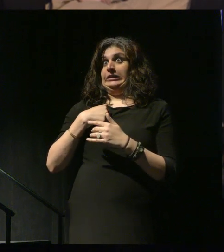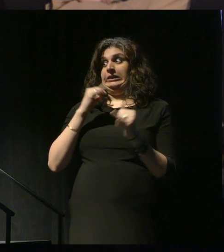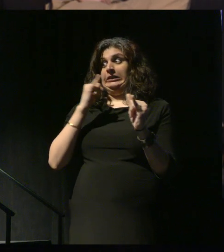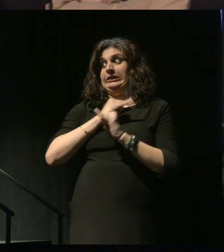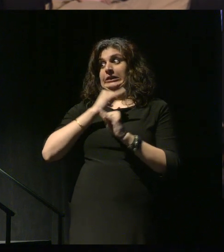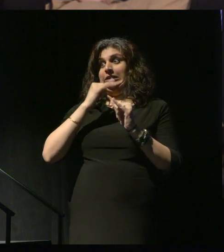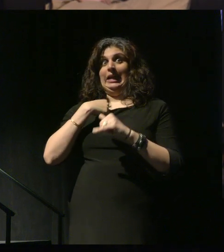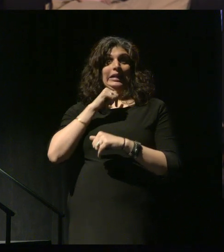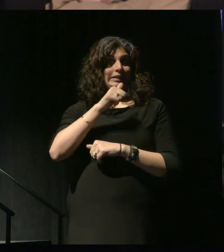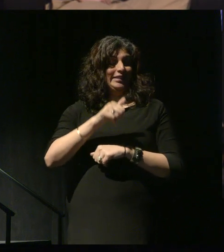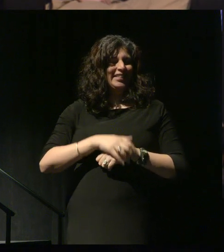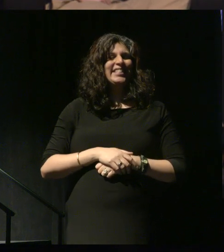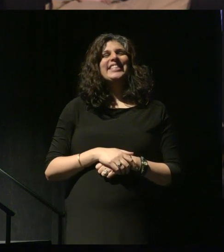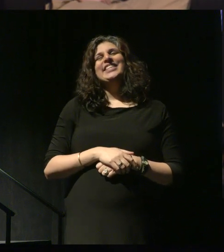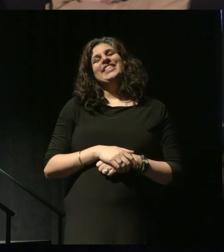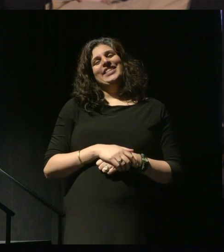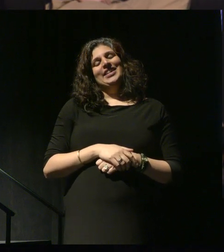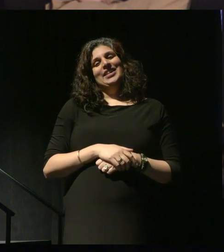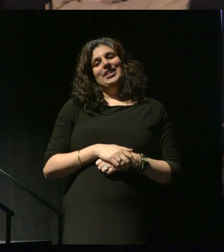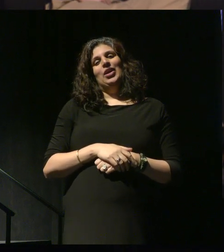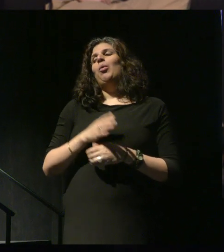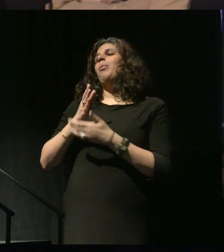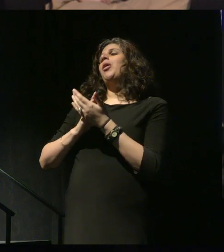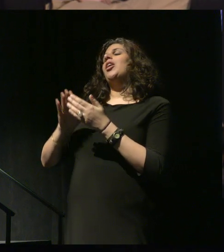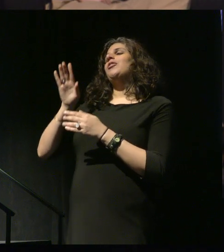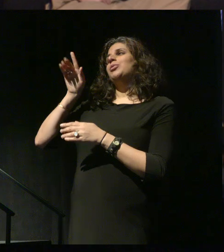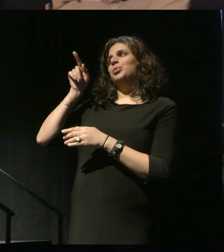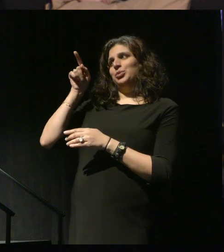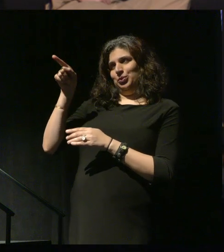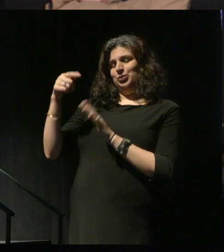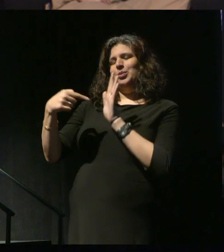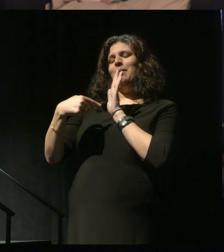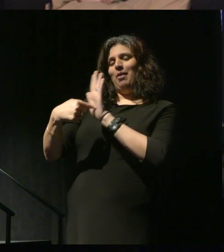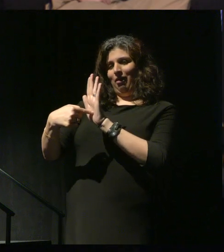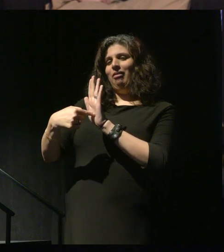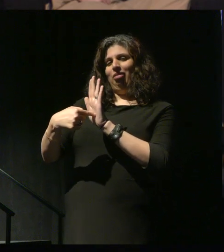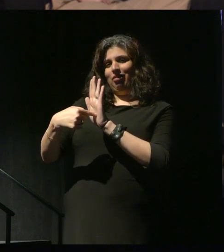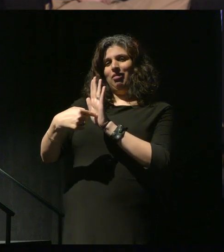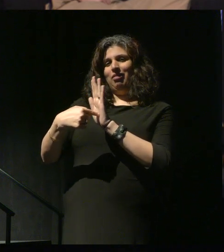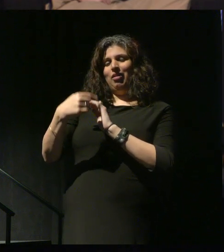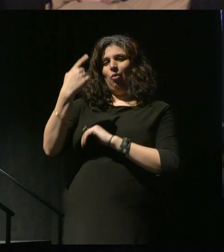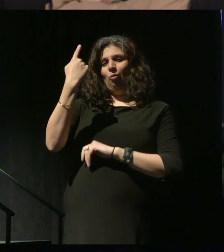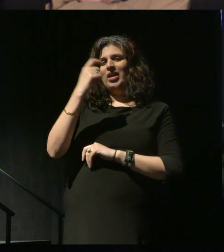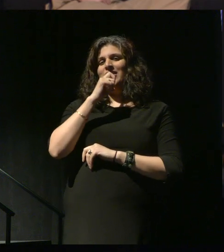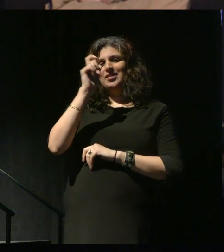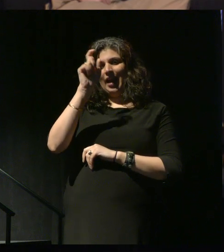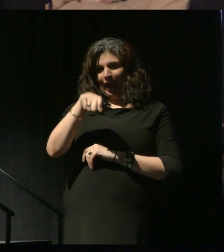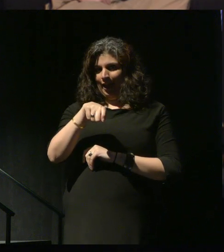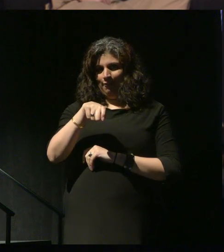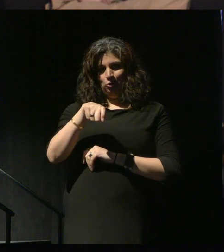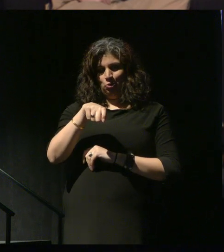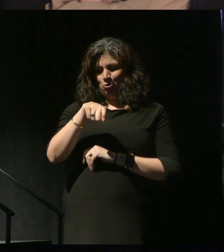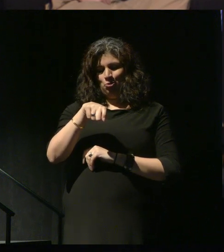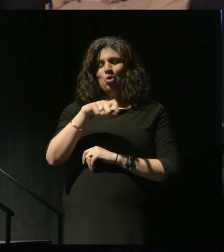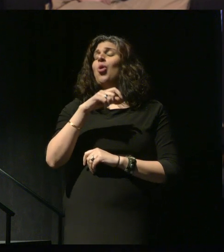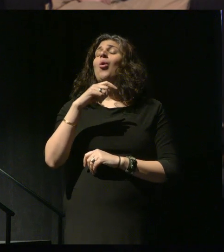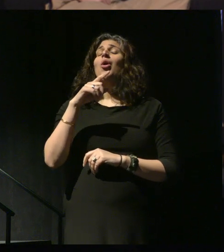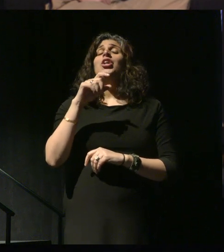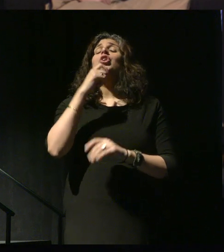Yeah, well. Well part of what you're modeling is that one doesn't have to, right. Which is important.